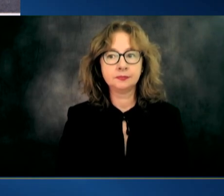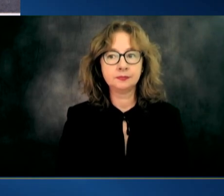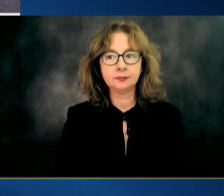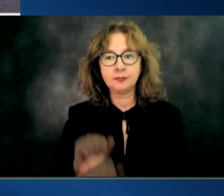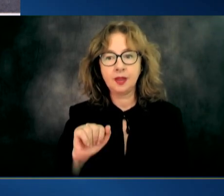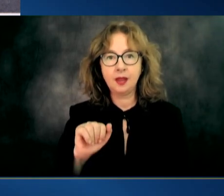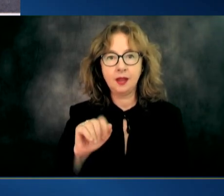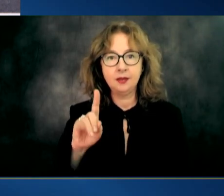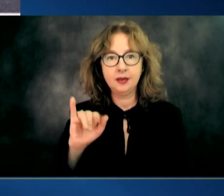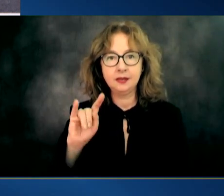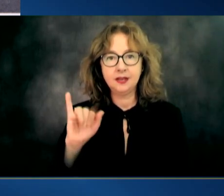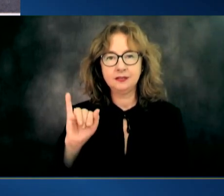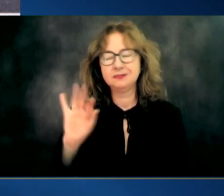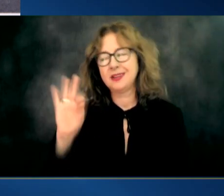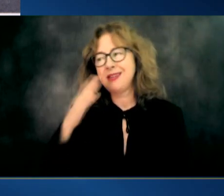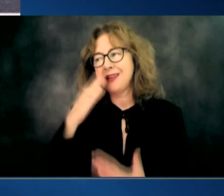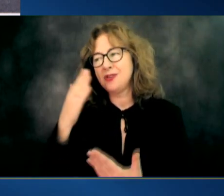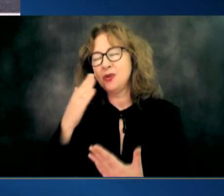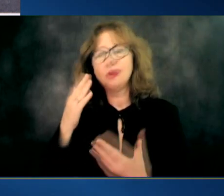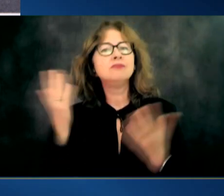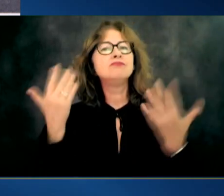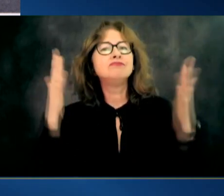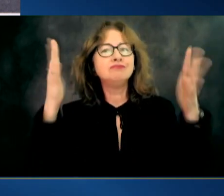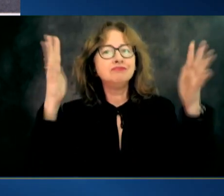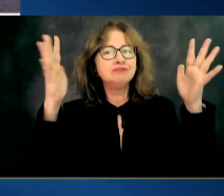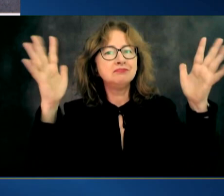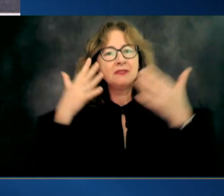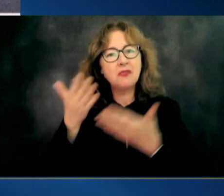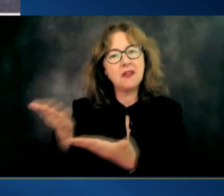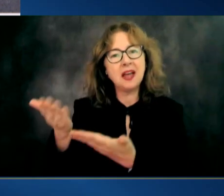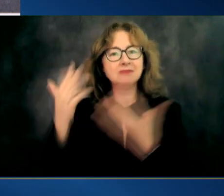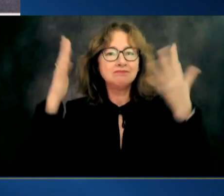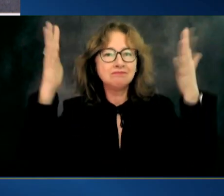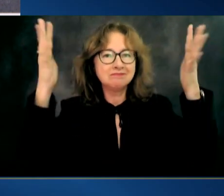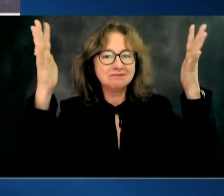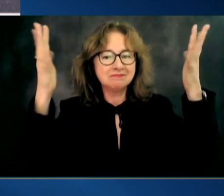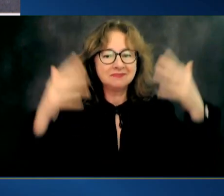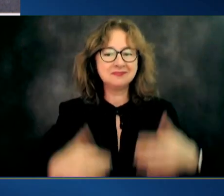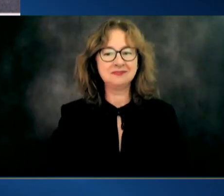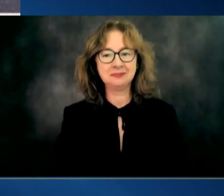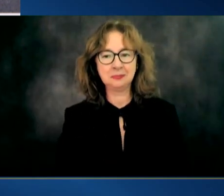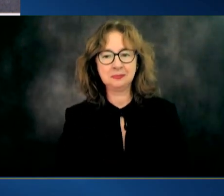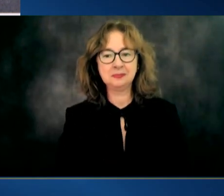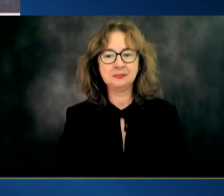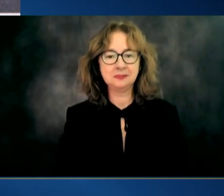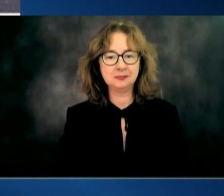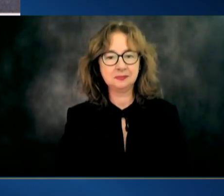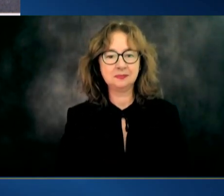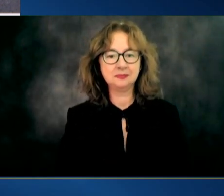round of applause for the four people that I get to share this stage with.